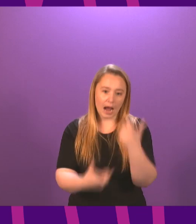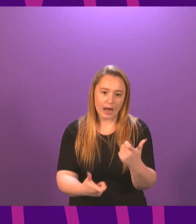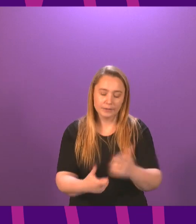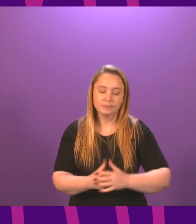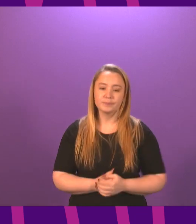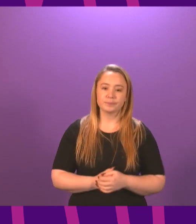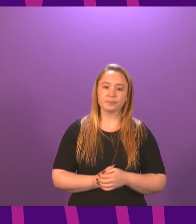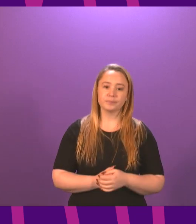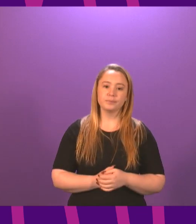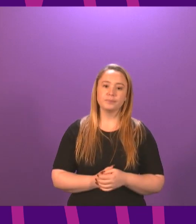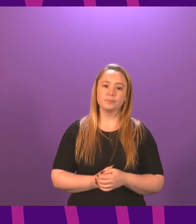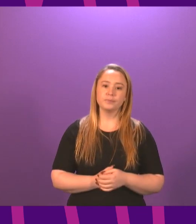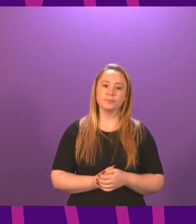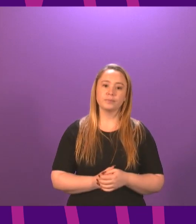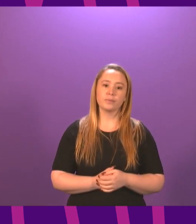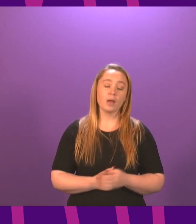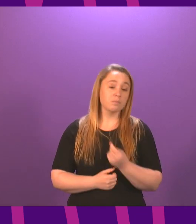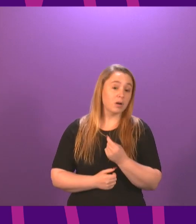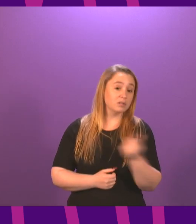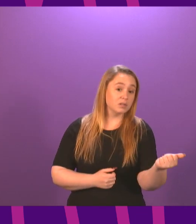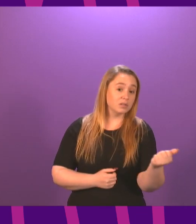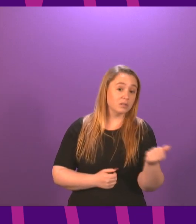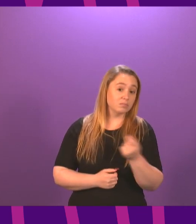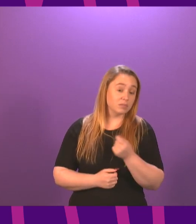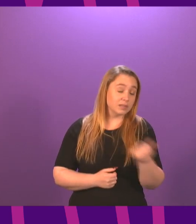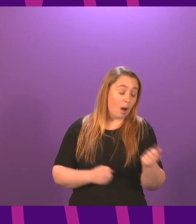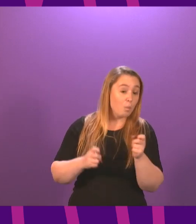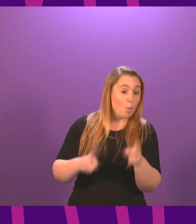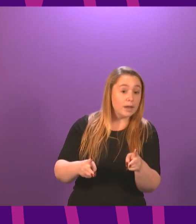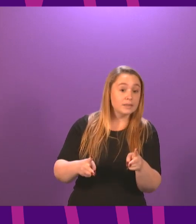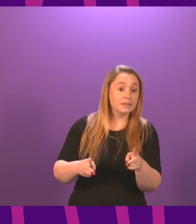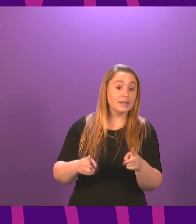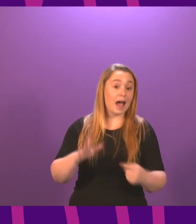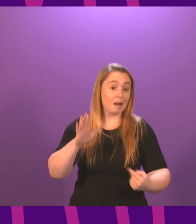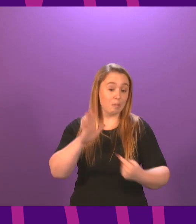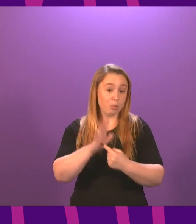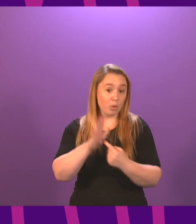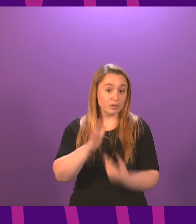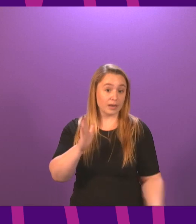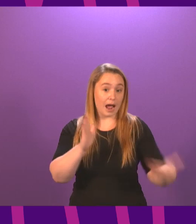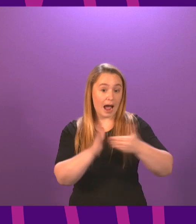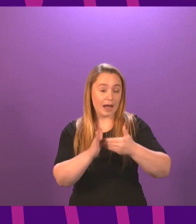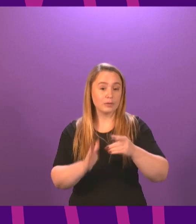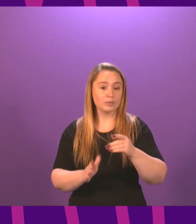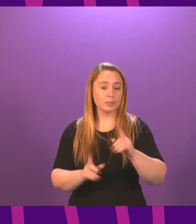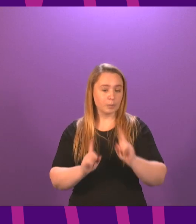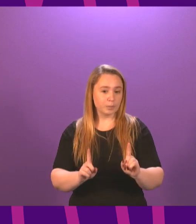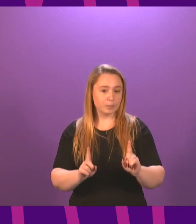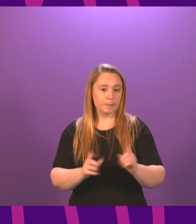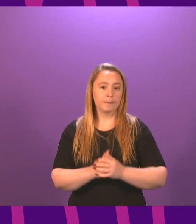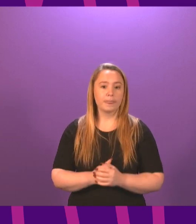for receipt of the grant. The other extension, which, in some ways, is perhaps even more important, is to recognise